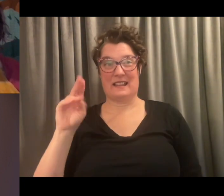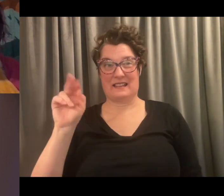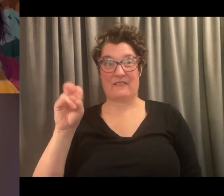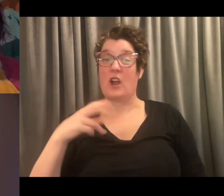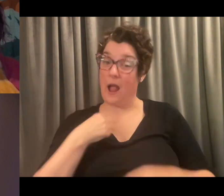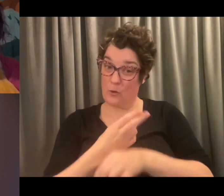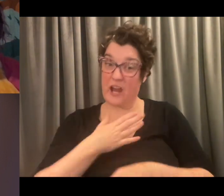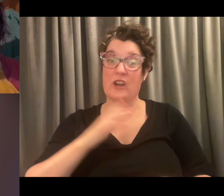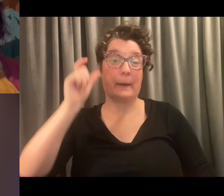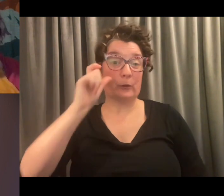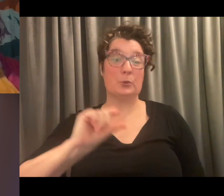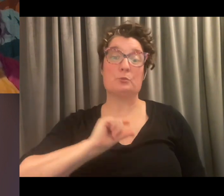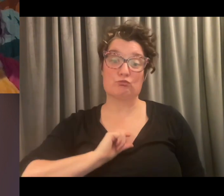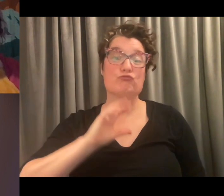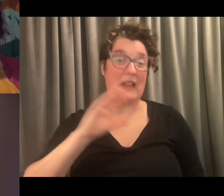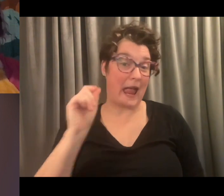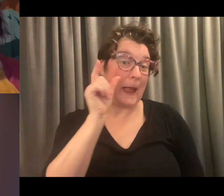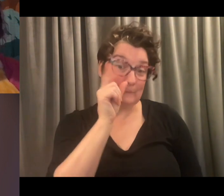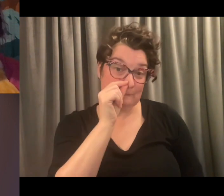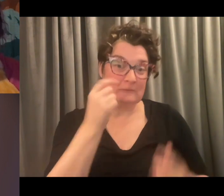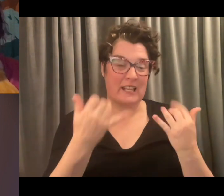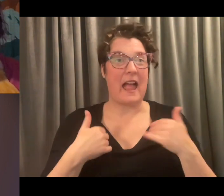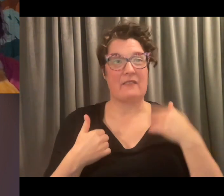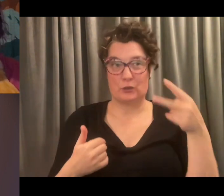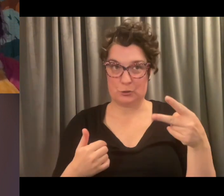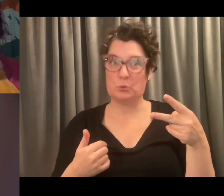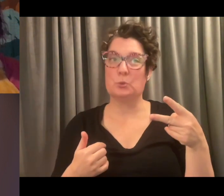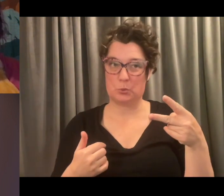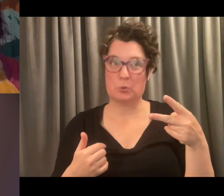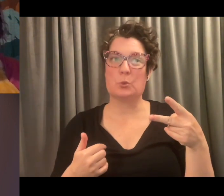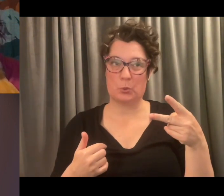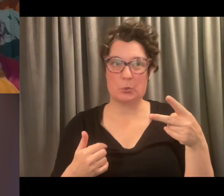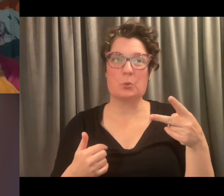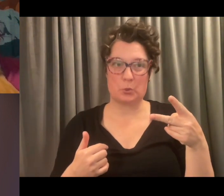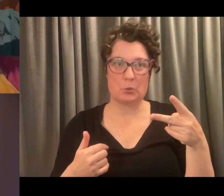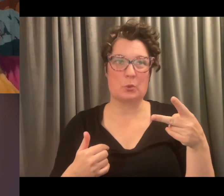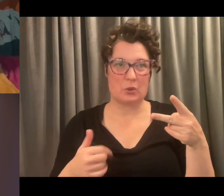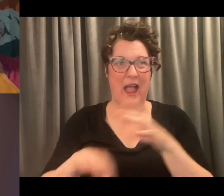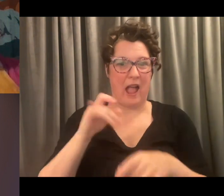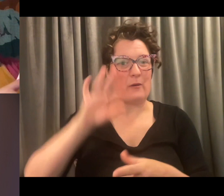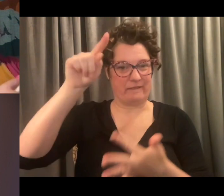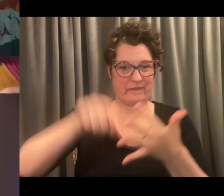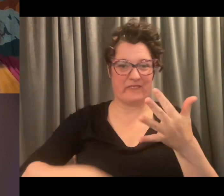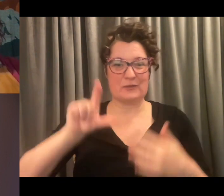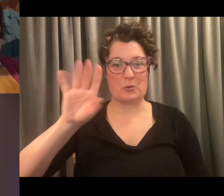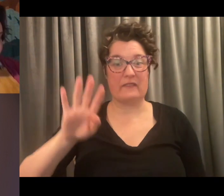So I've got, I've got two of the 24 at the moment. Nomy: Oh my gosh. I wonder if I have any of the 24.